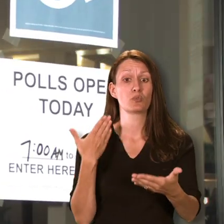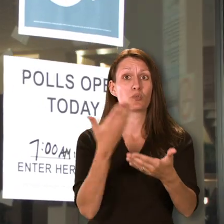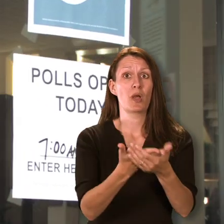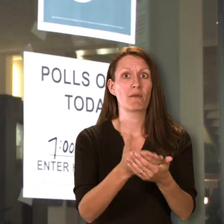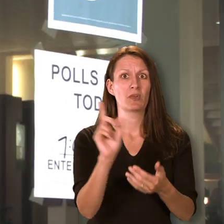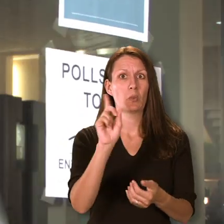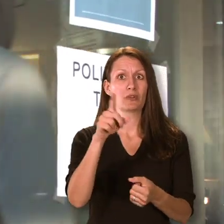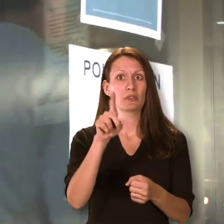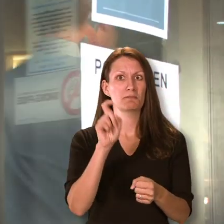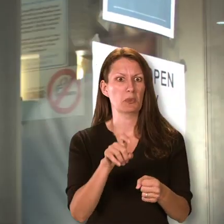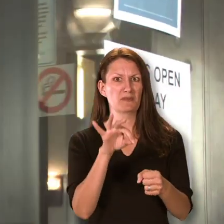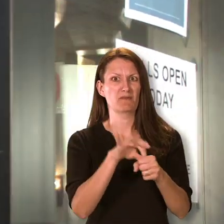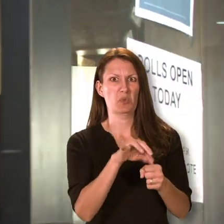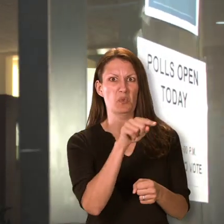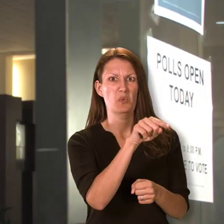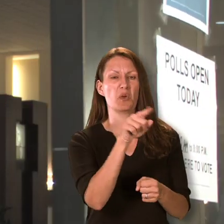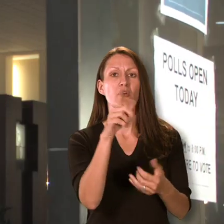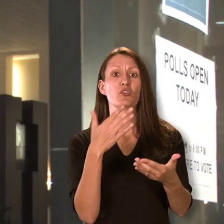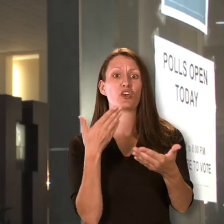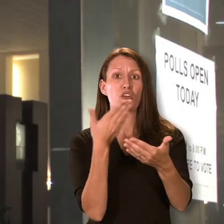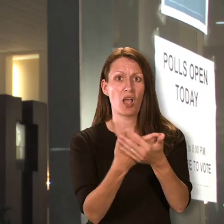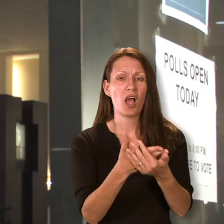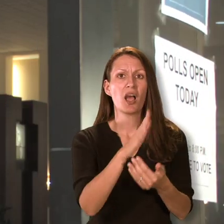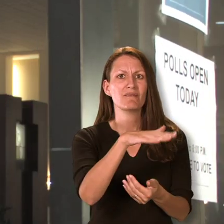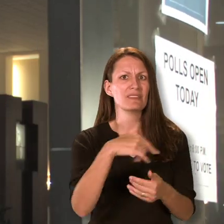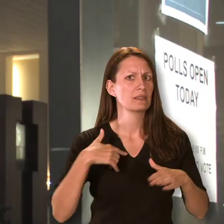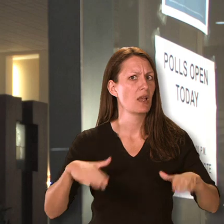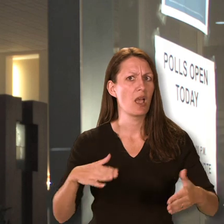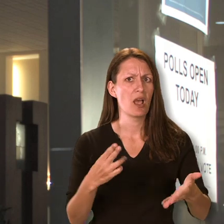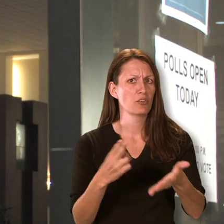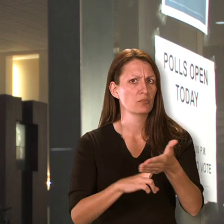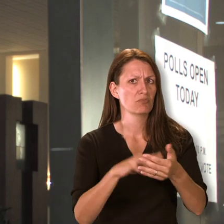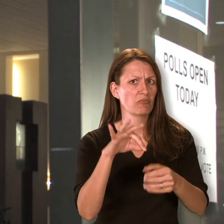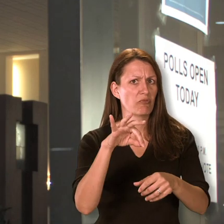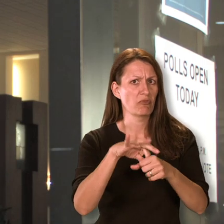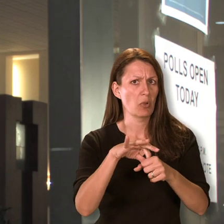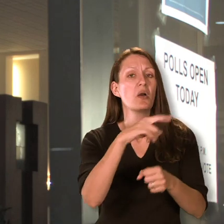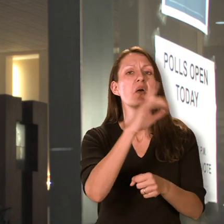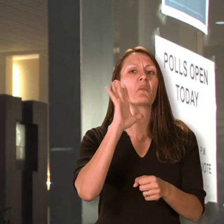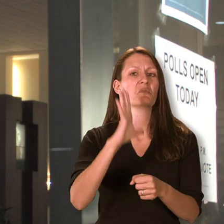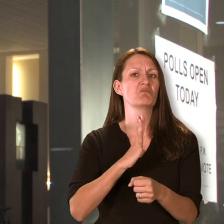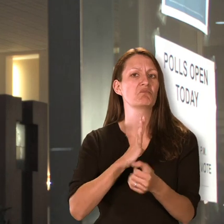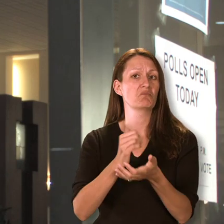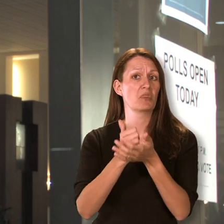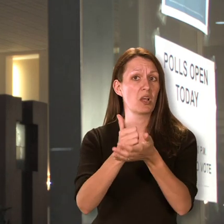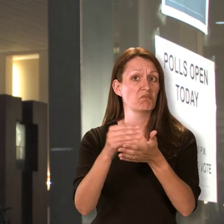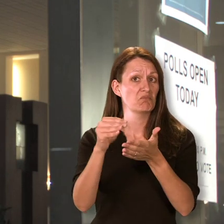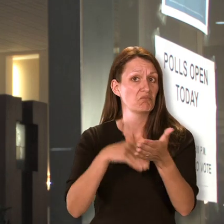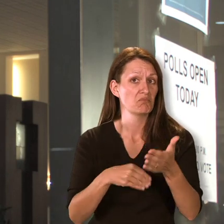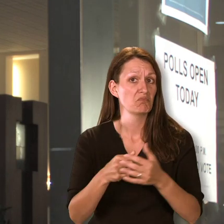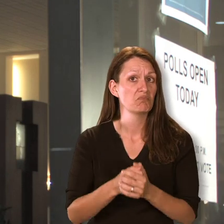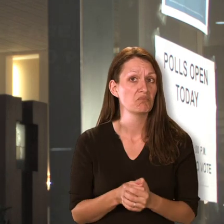at your assigned polling place on Election Day.